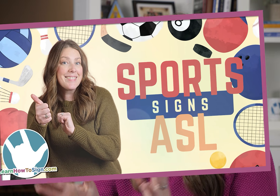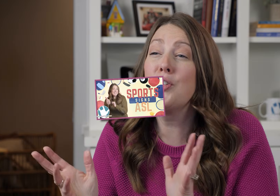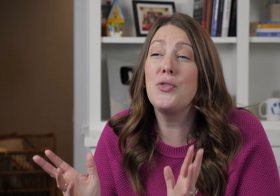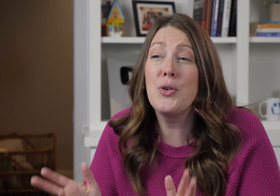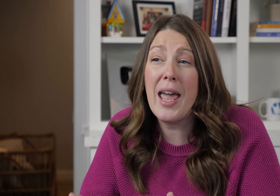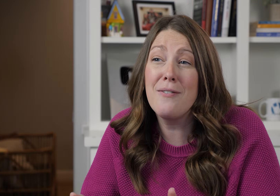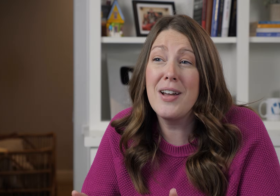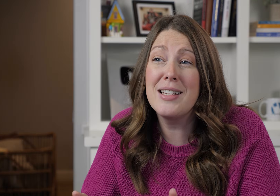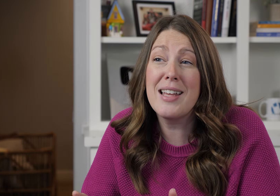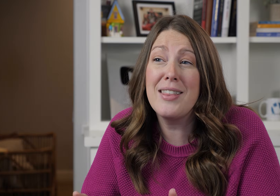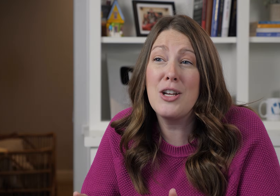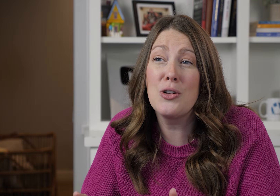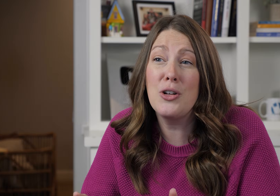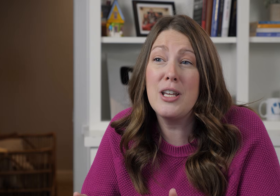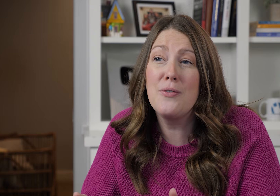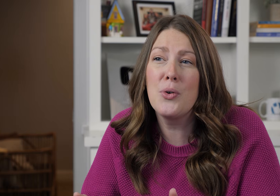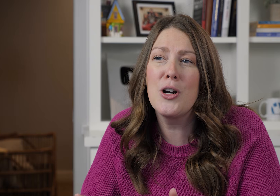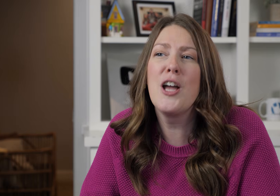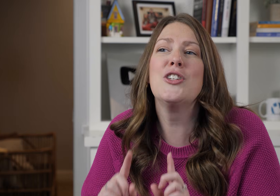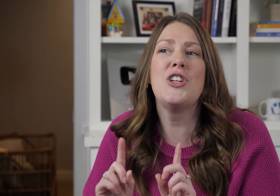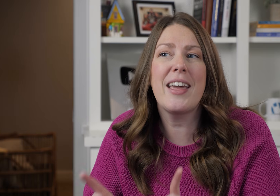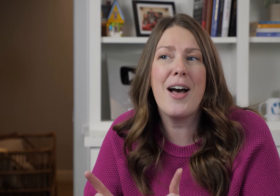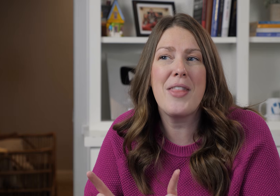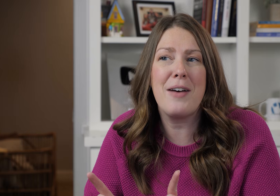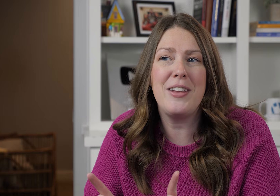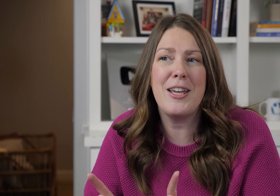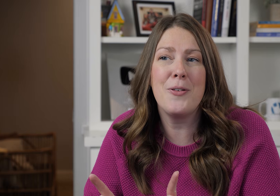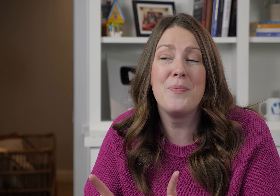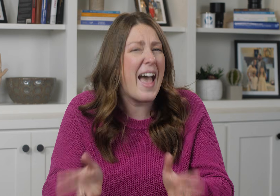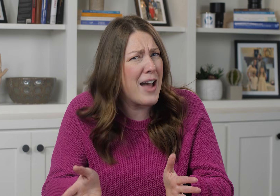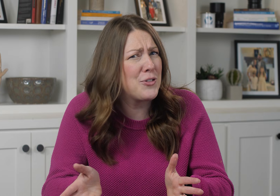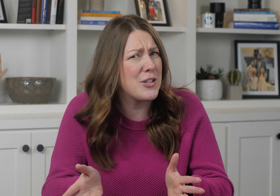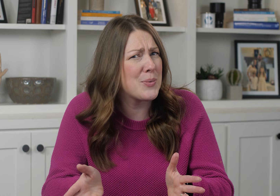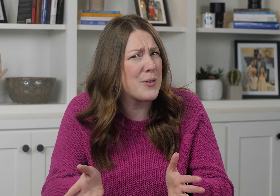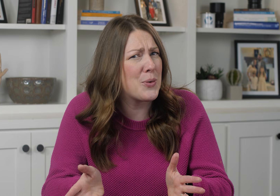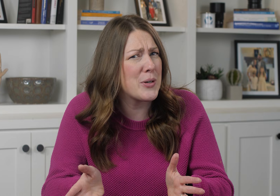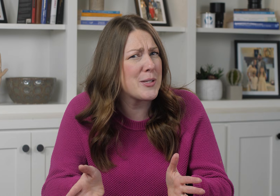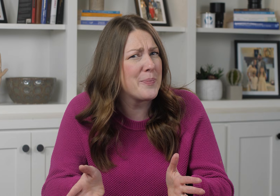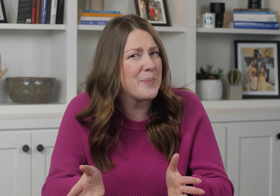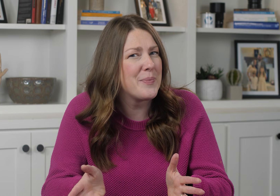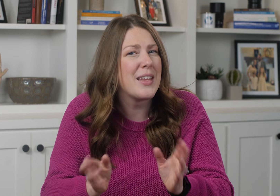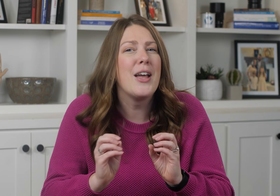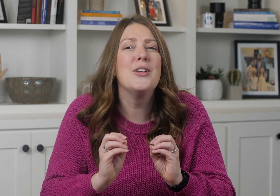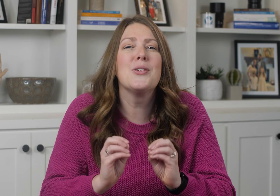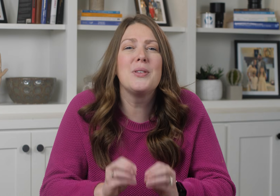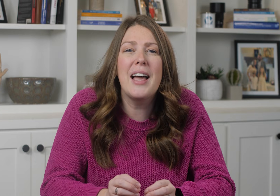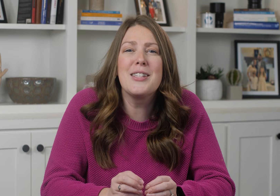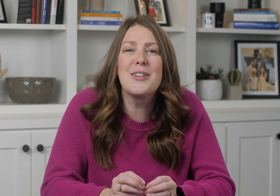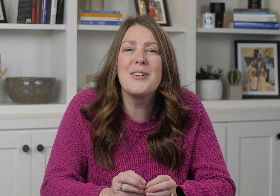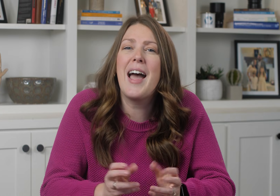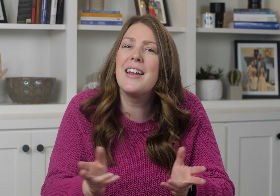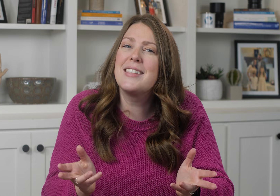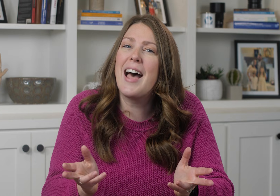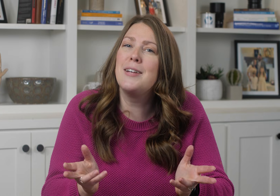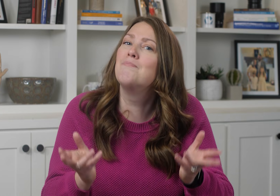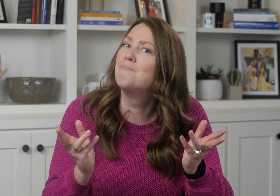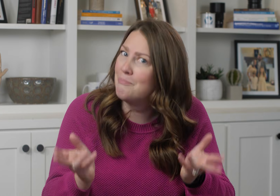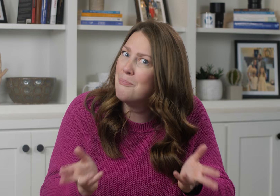So if you can't find a sign that you're looking for, check out that video. After this one, of course. So let's learn how to sign.